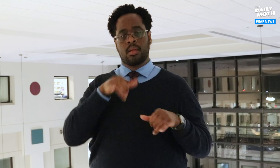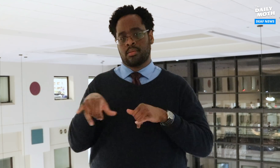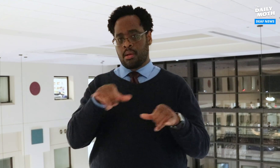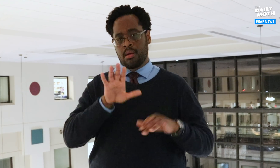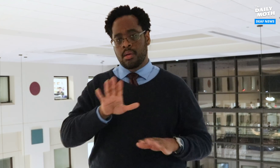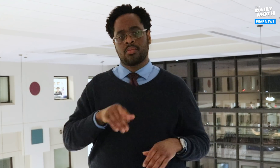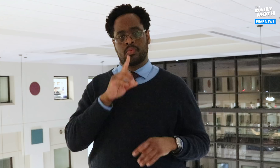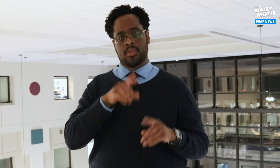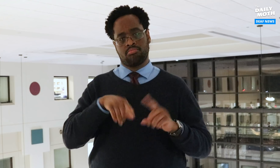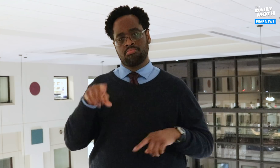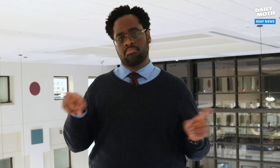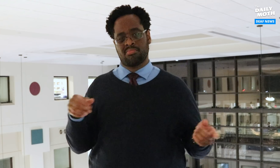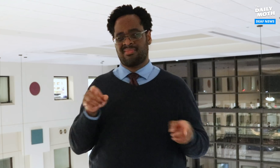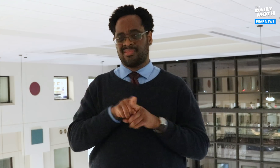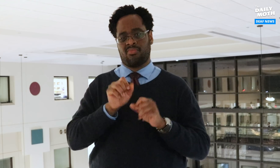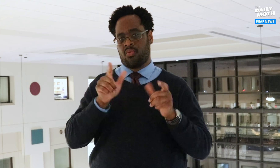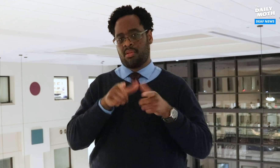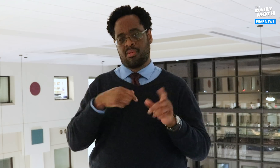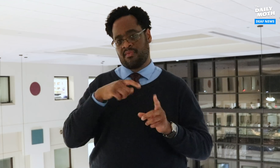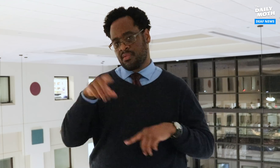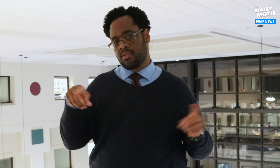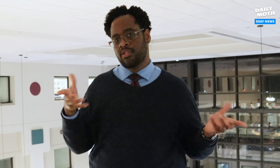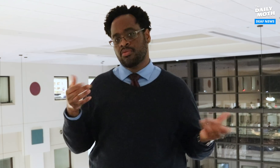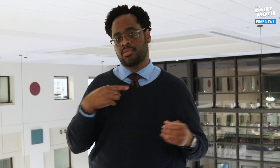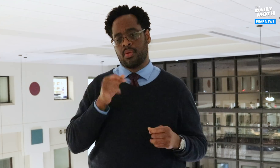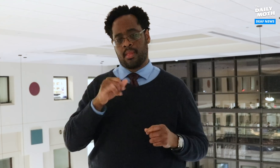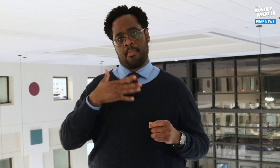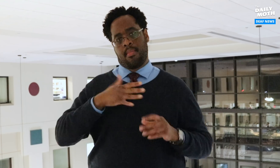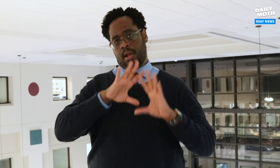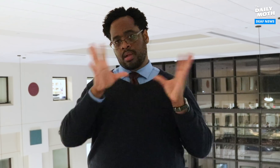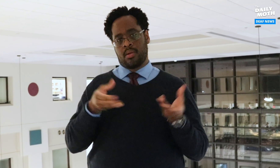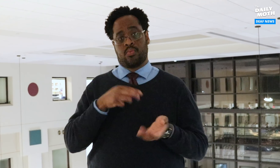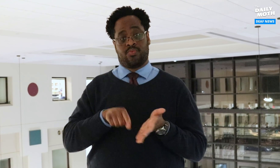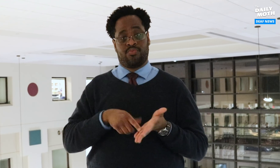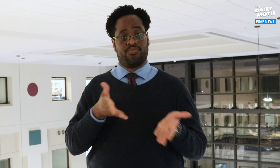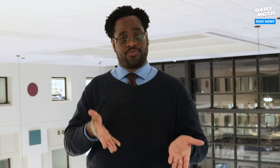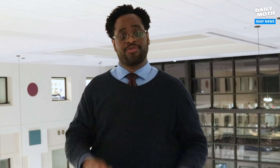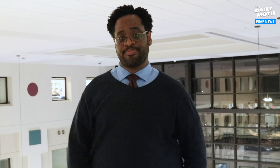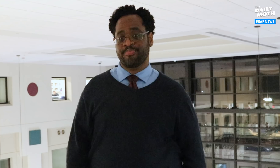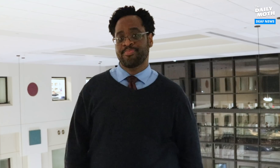It's not. There are variations, just like all other languages. That's the gist of my research.